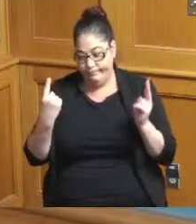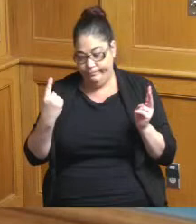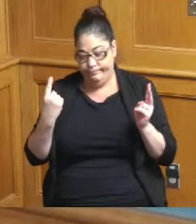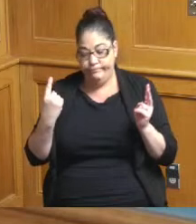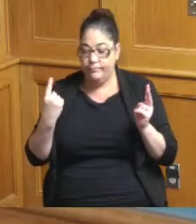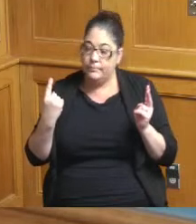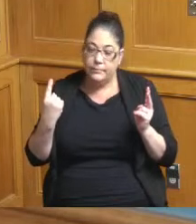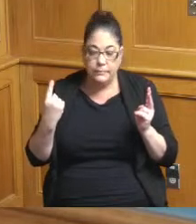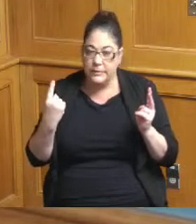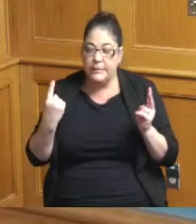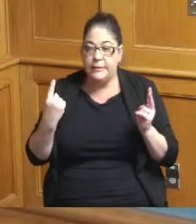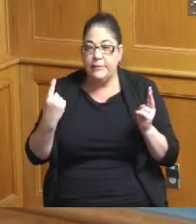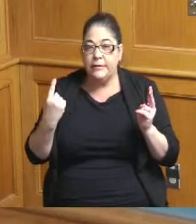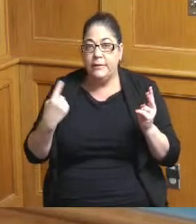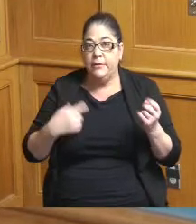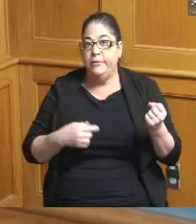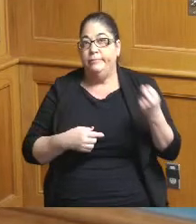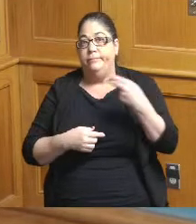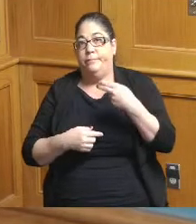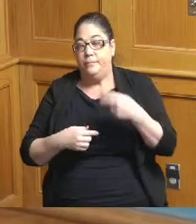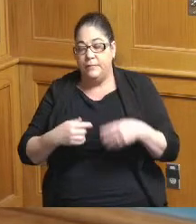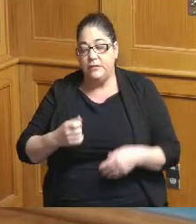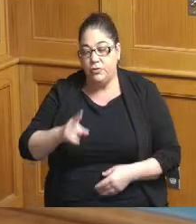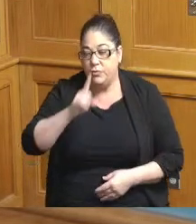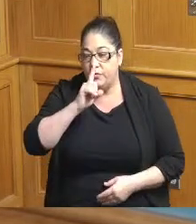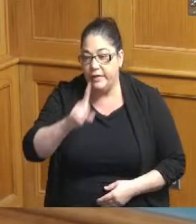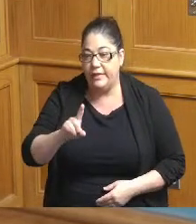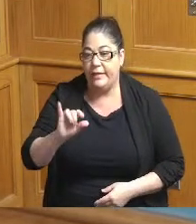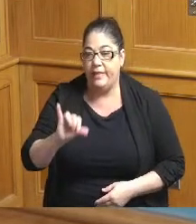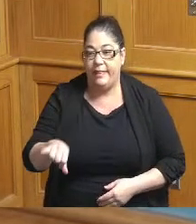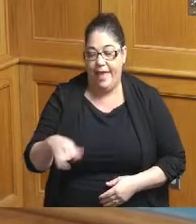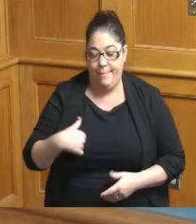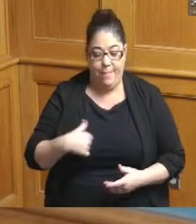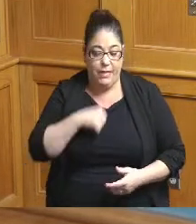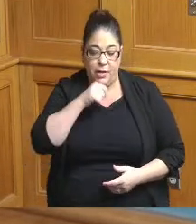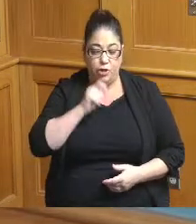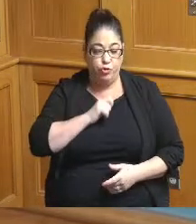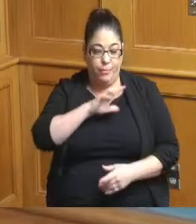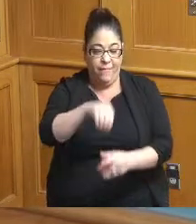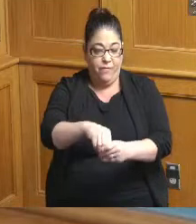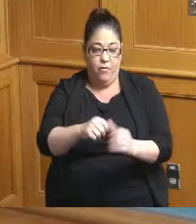and not even sure if there's something I should even be involved in considering I wasn't here I